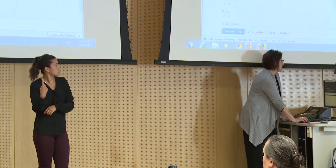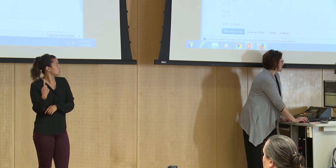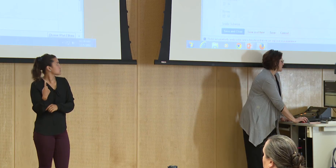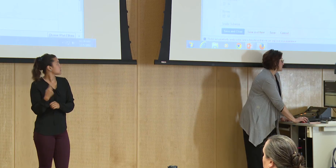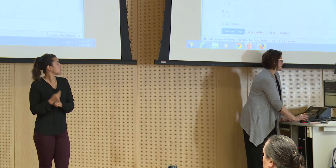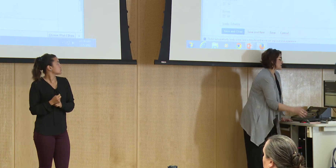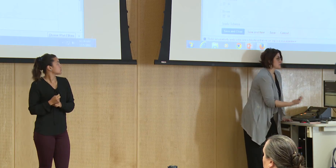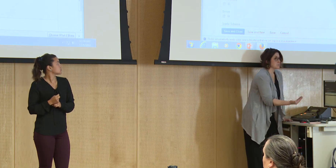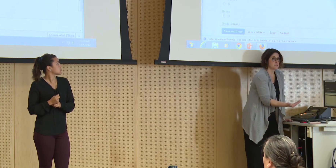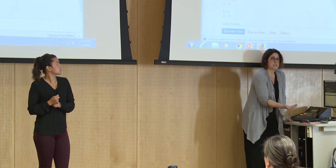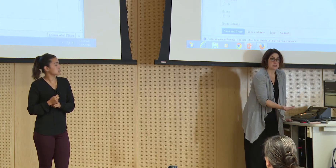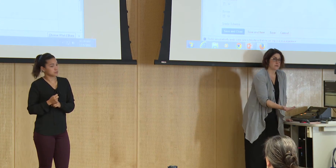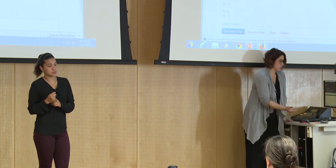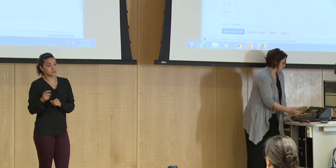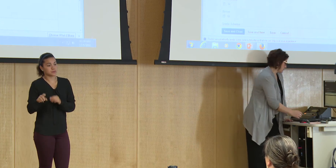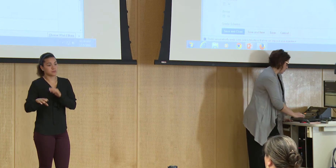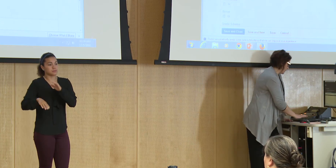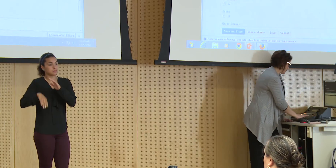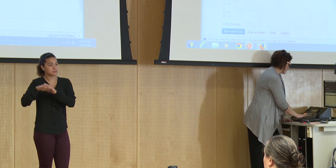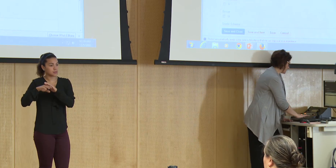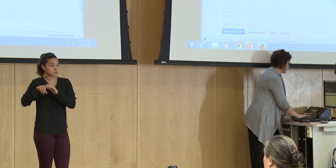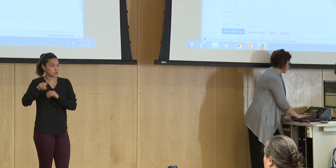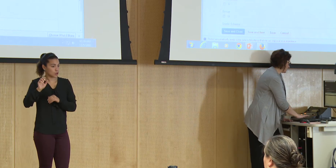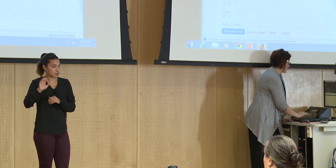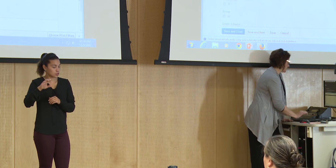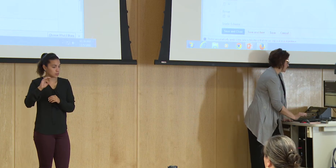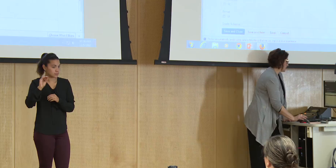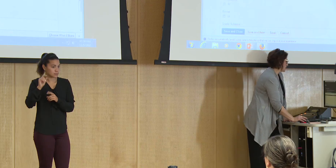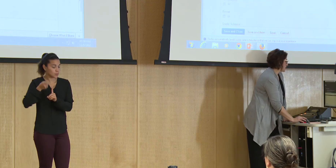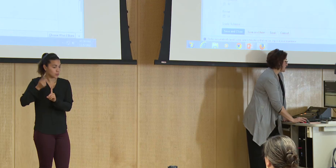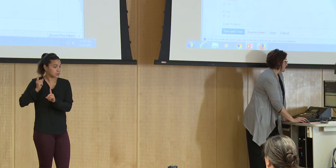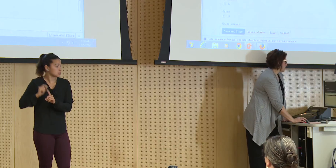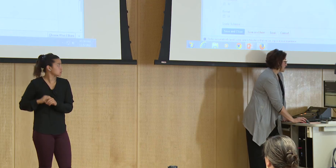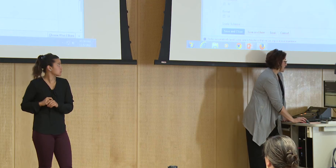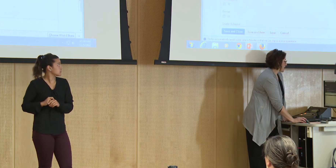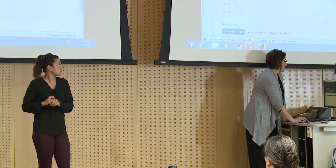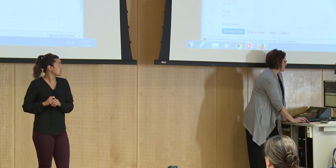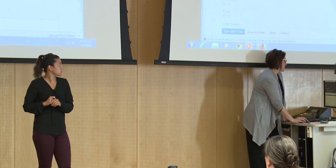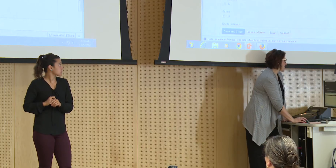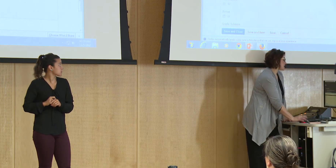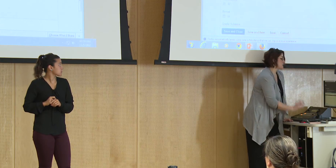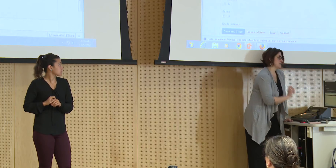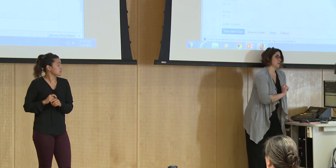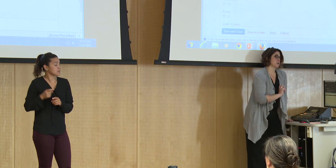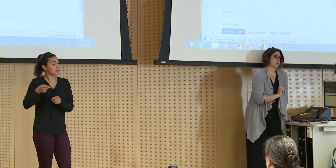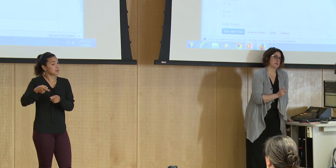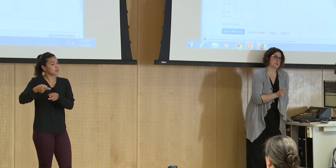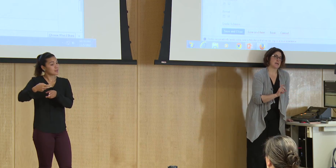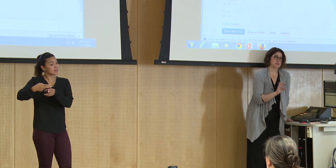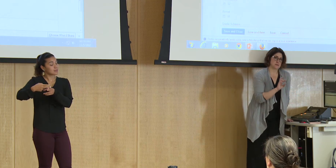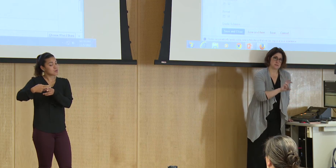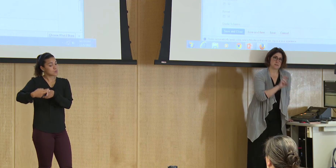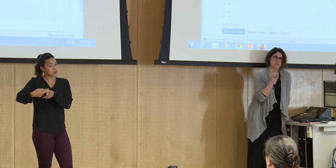The test is going to be out of a hundred points. And for this particular test--each--